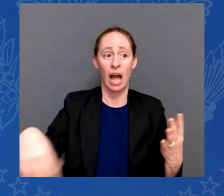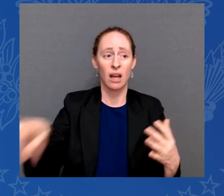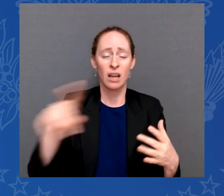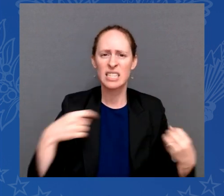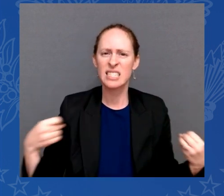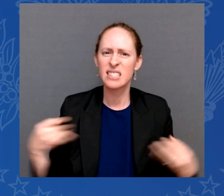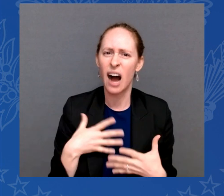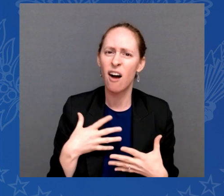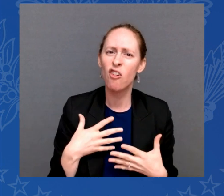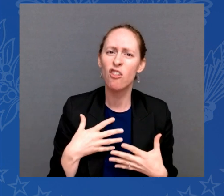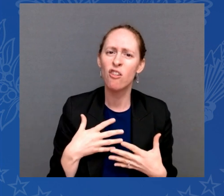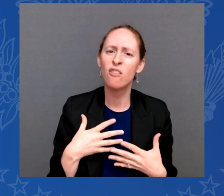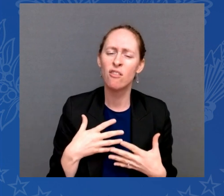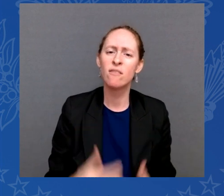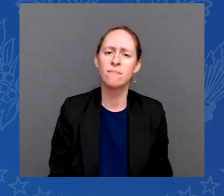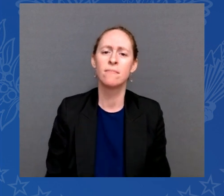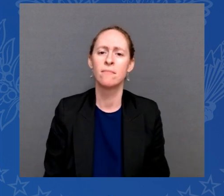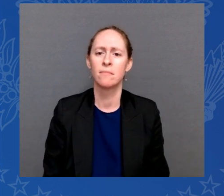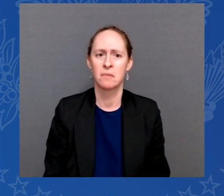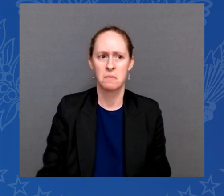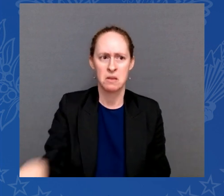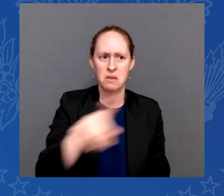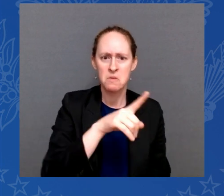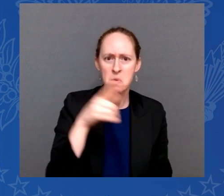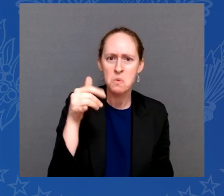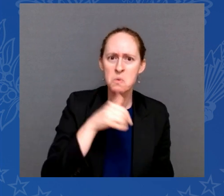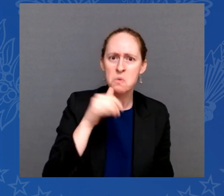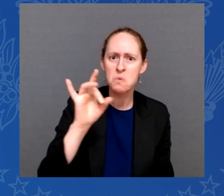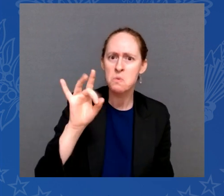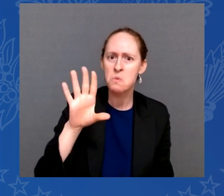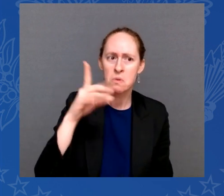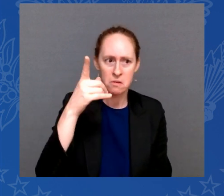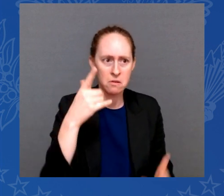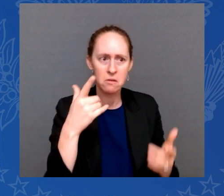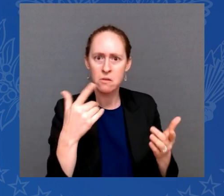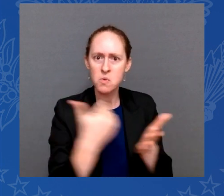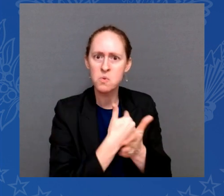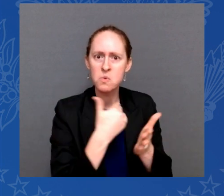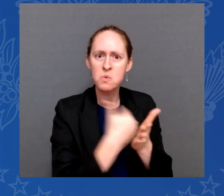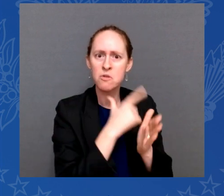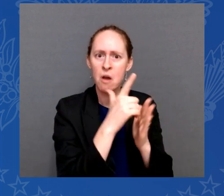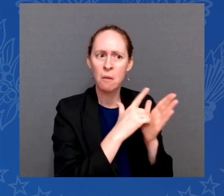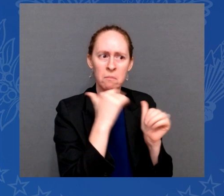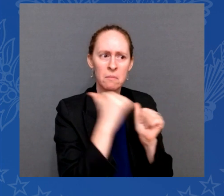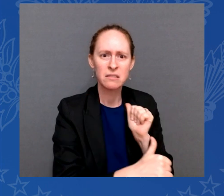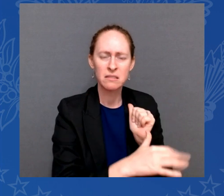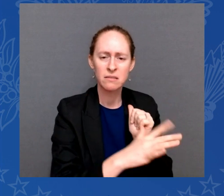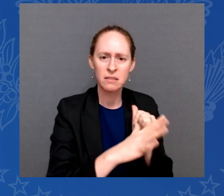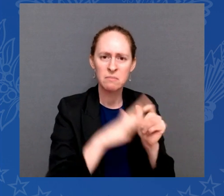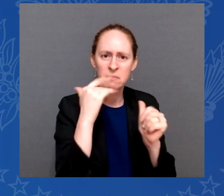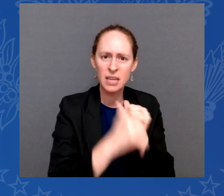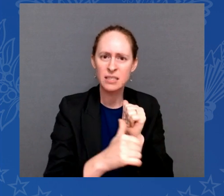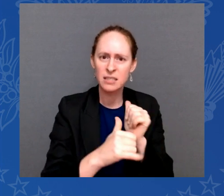and they understand what it means for themselves or someone they love, they are concerned.